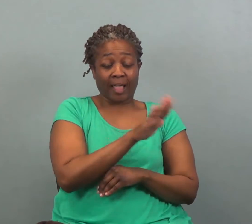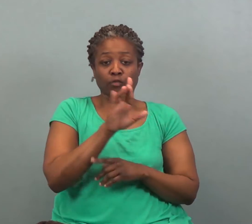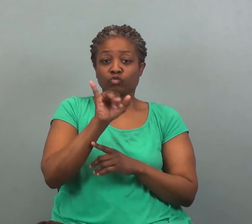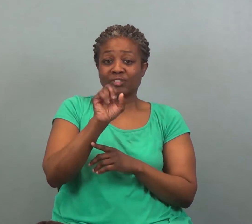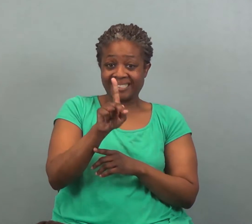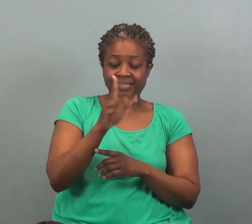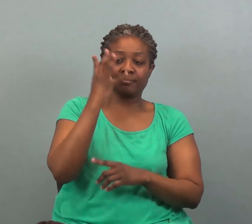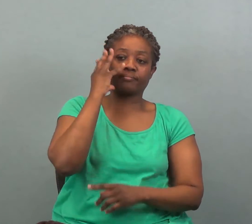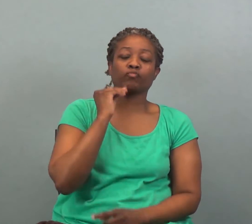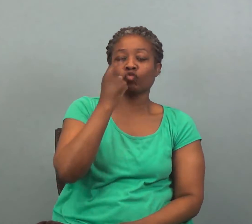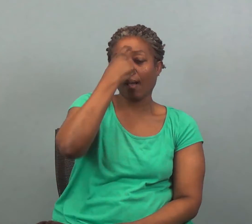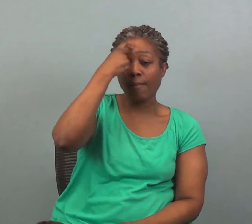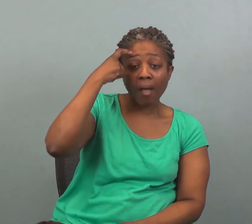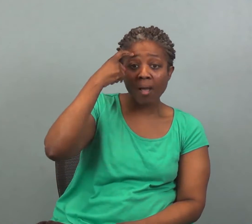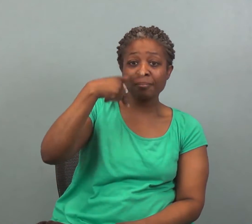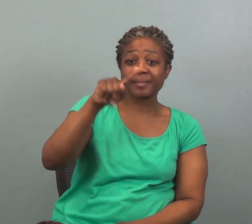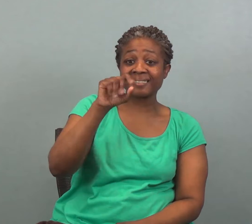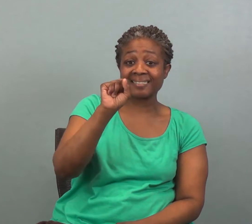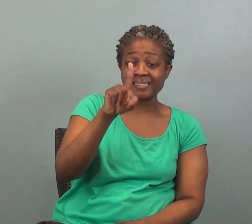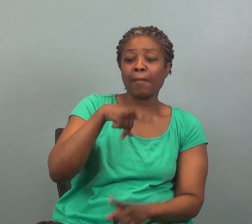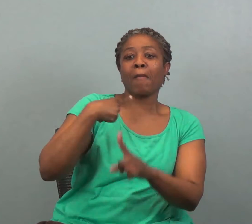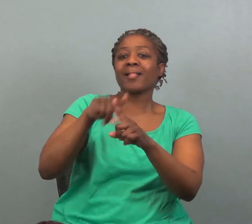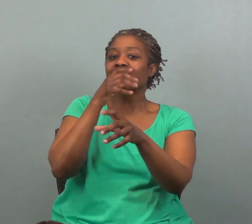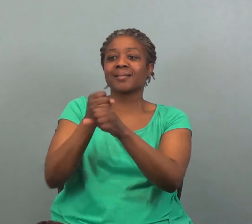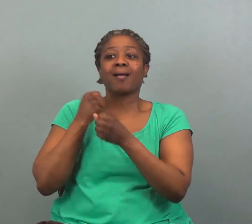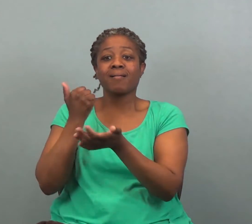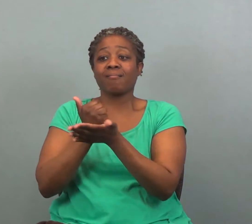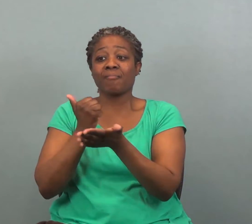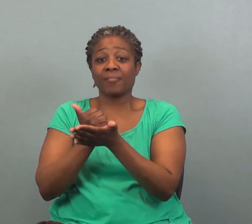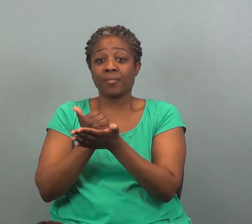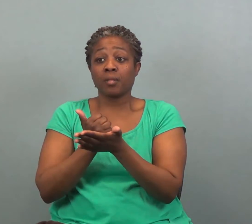All of this serves to increase their risk of experiencing trauma, PTSD, and avoiding seeking help when needed.